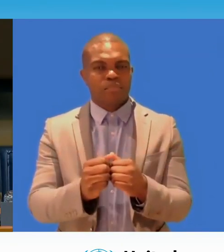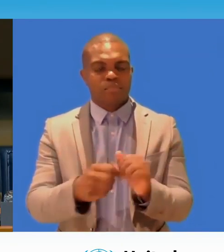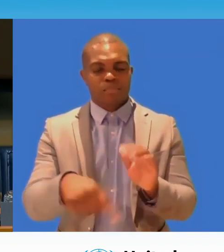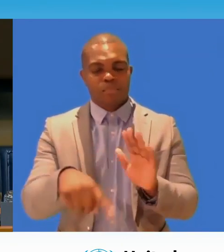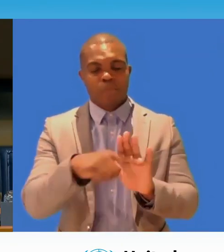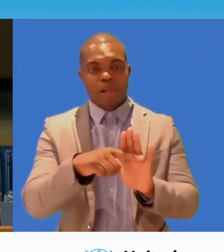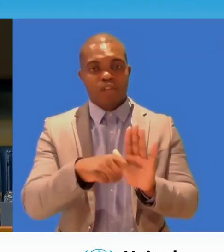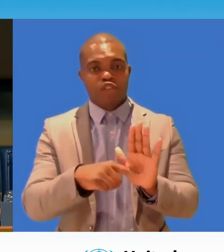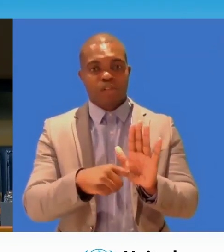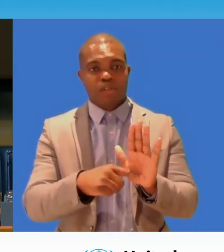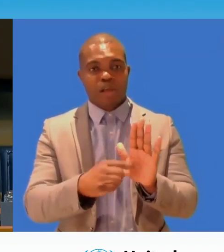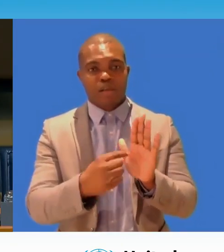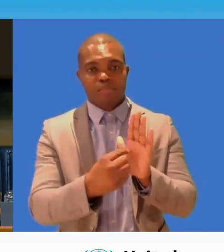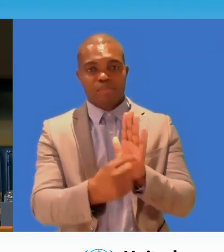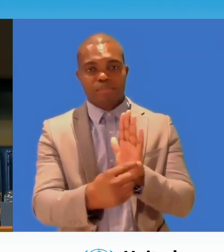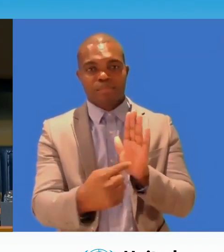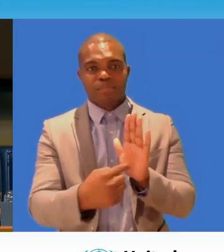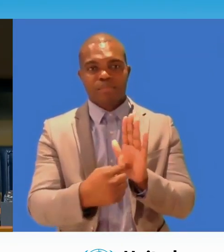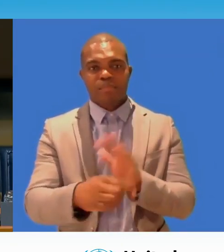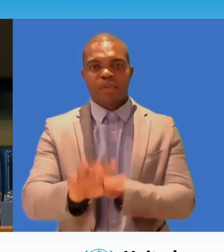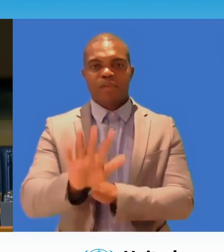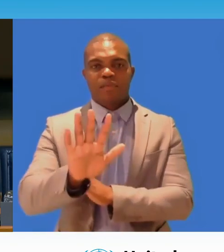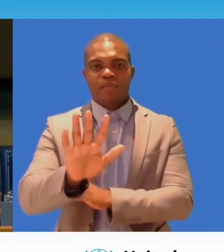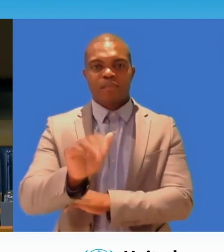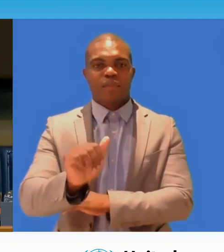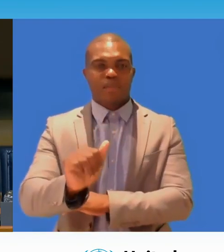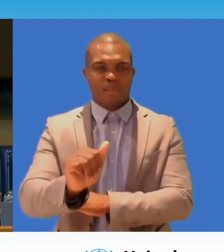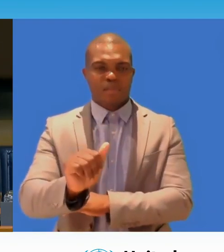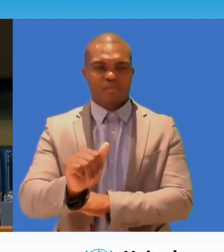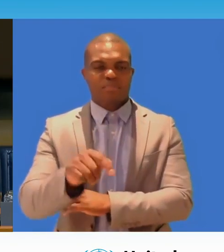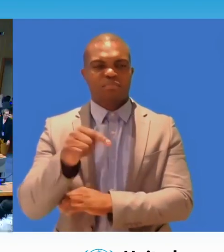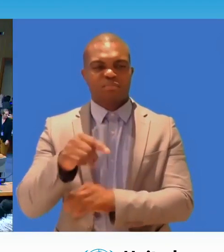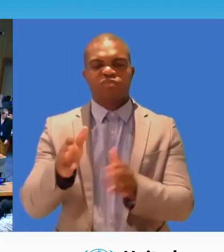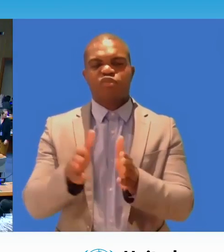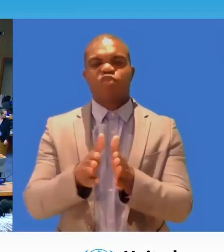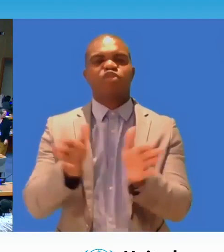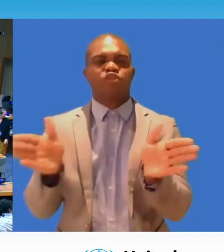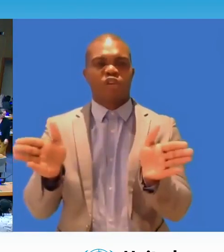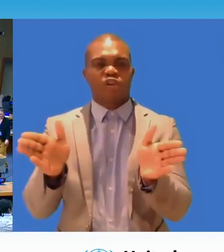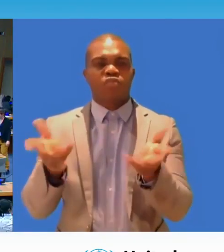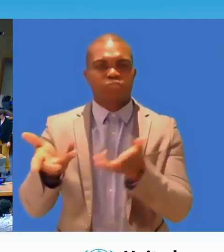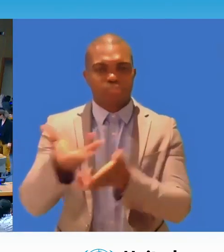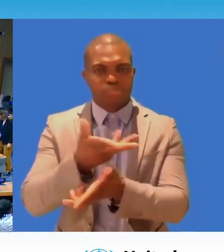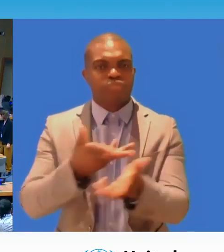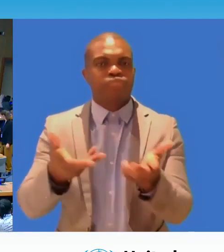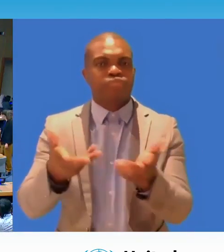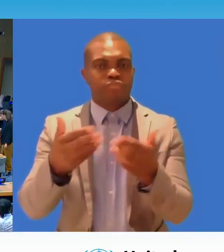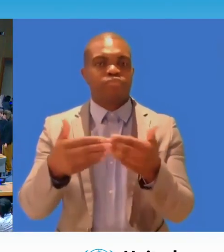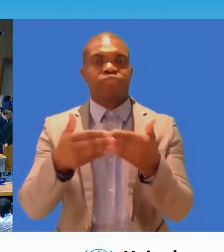I give the floor to the distinguished representative of validity Foundation